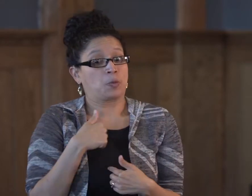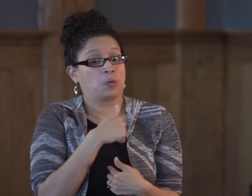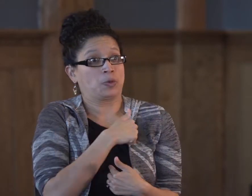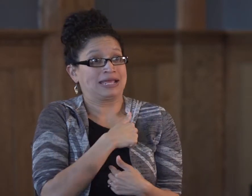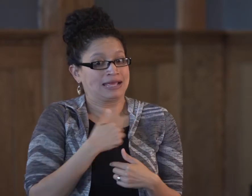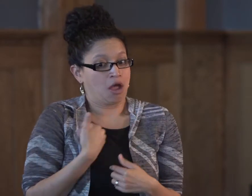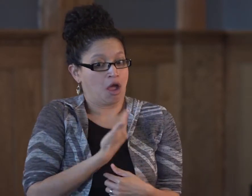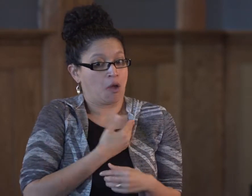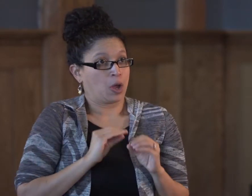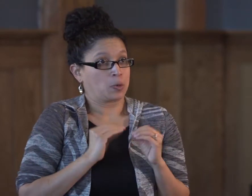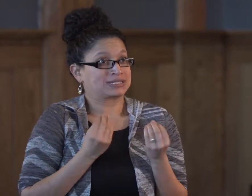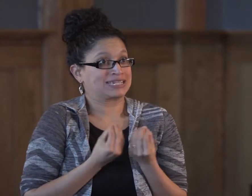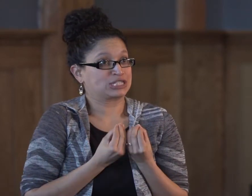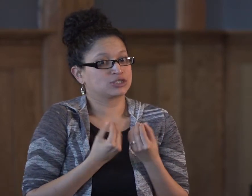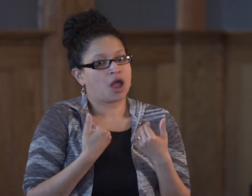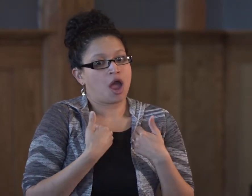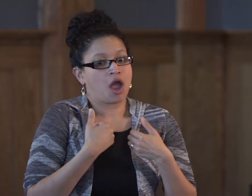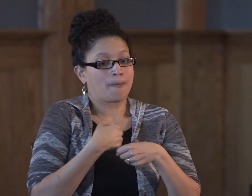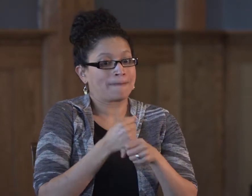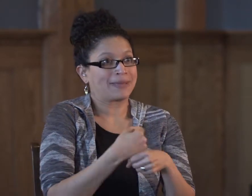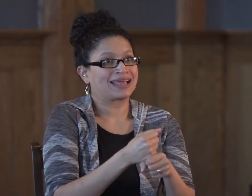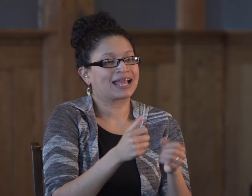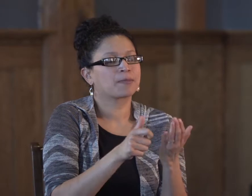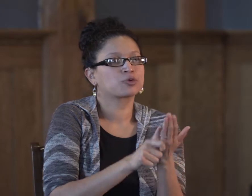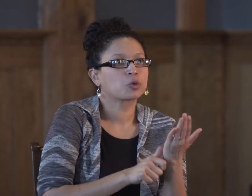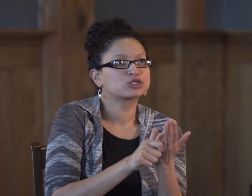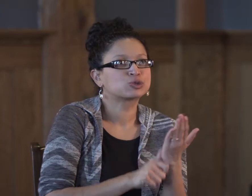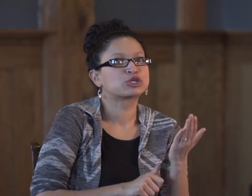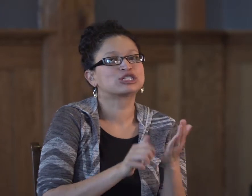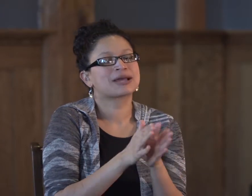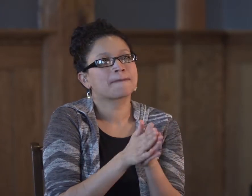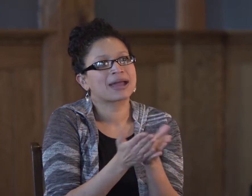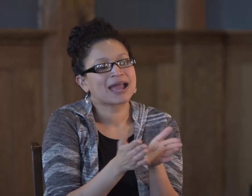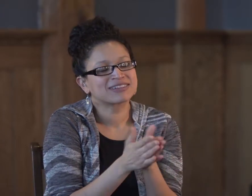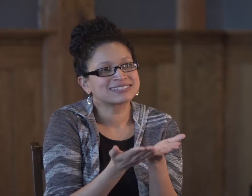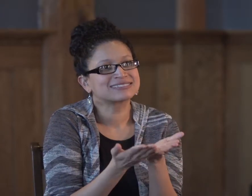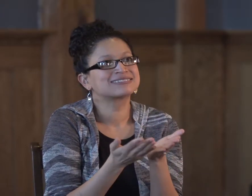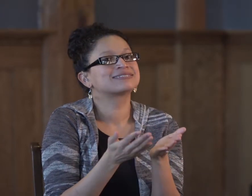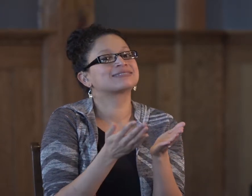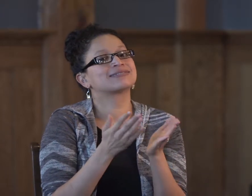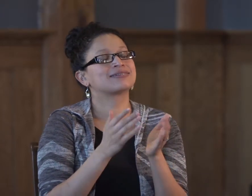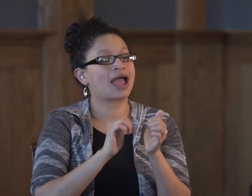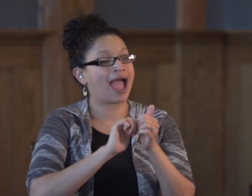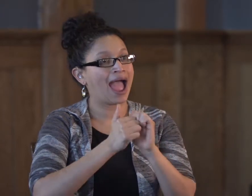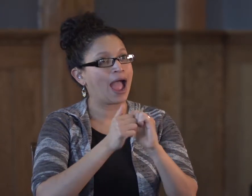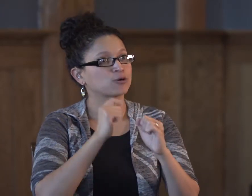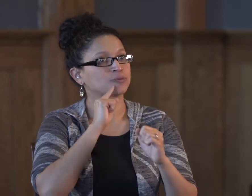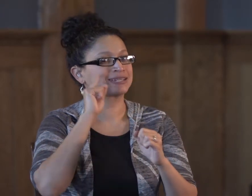Also, our organization, as Deaf Unity, we produce brochures, pamphlets, materials that